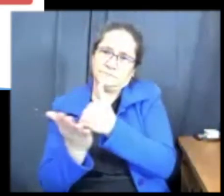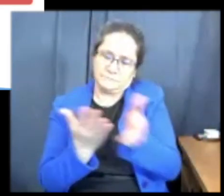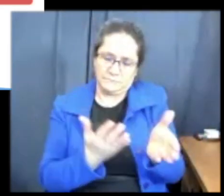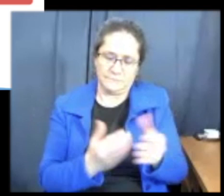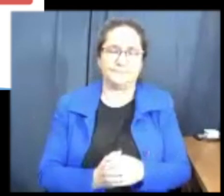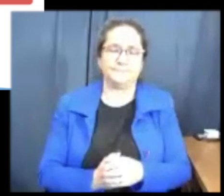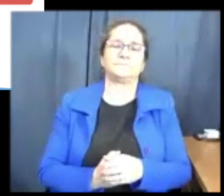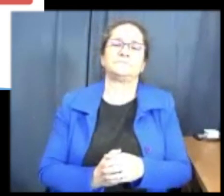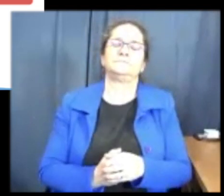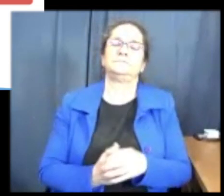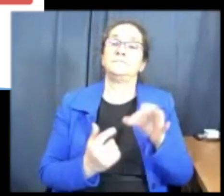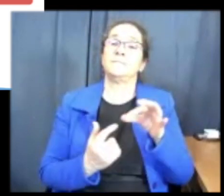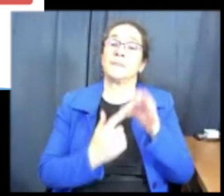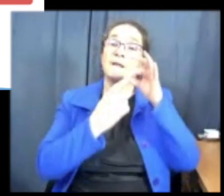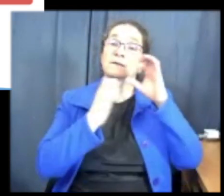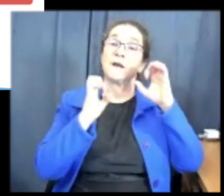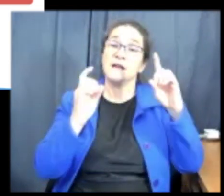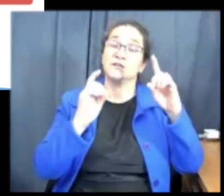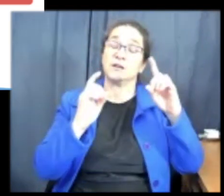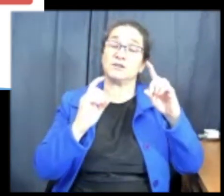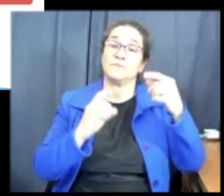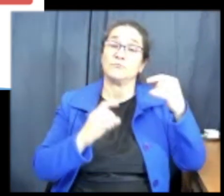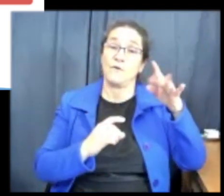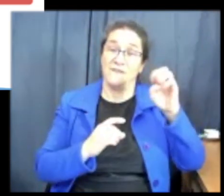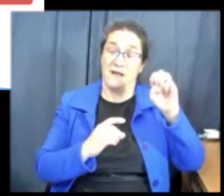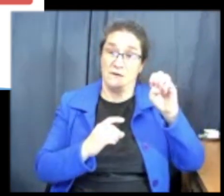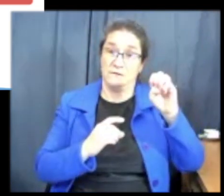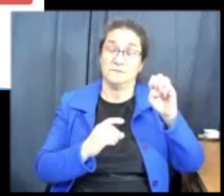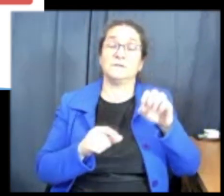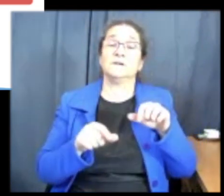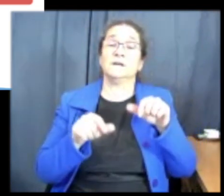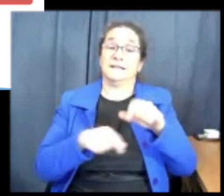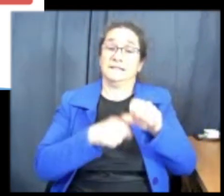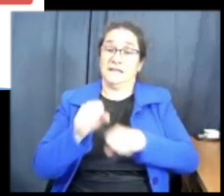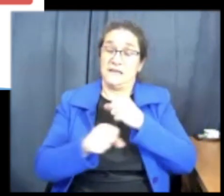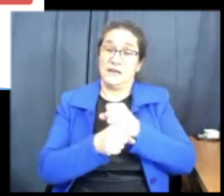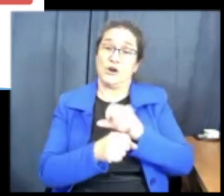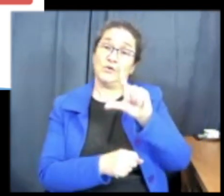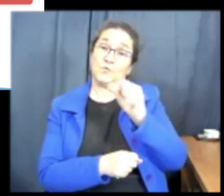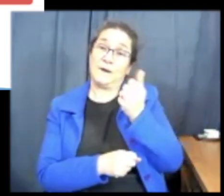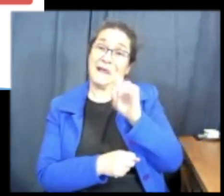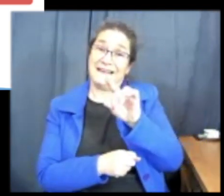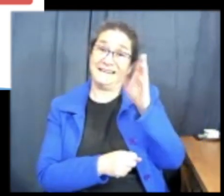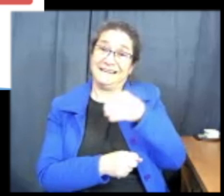This here the 2018-2019 District profile is what Shawna had mentioned earlier